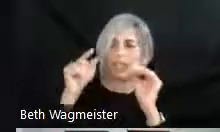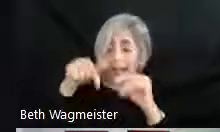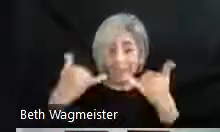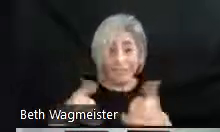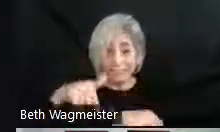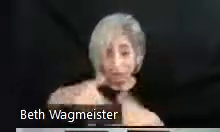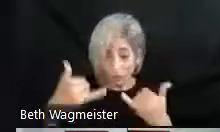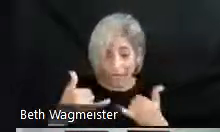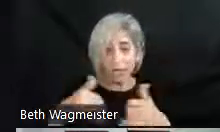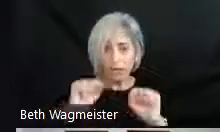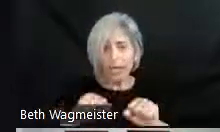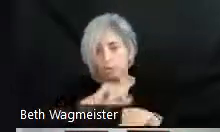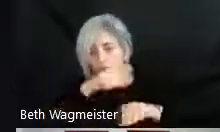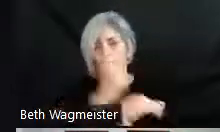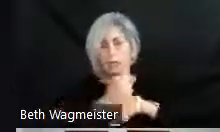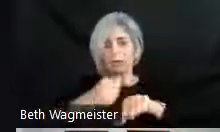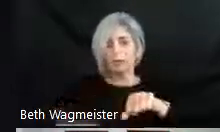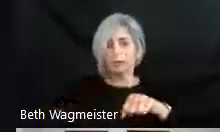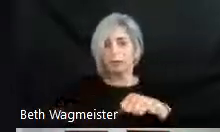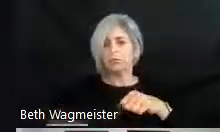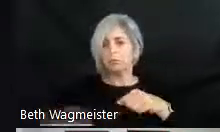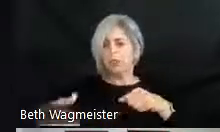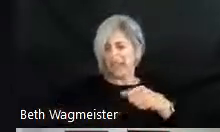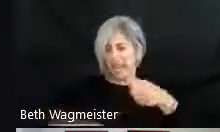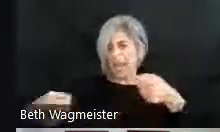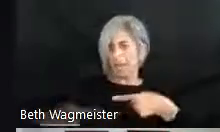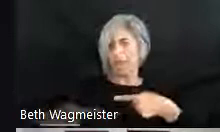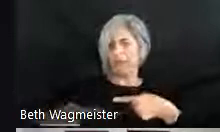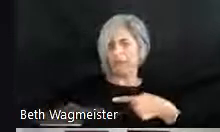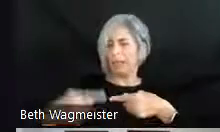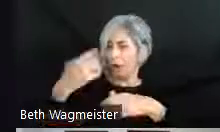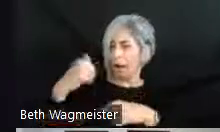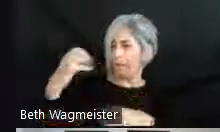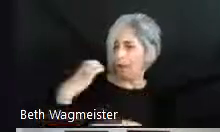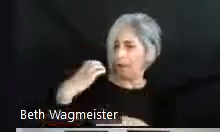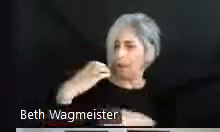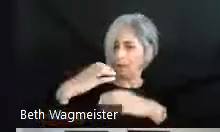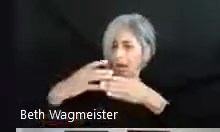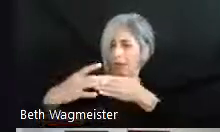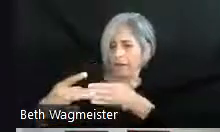the empathy level towards our bosses, peers, leaders and clients by having regular